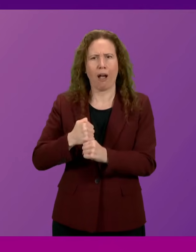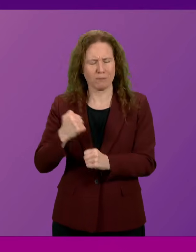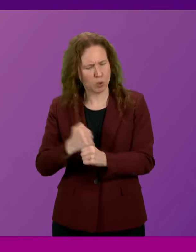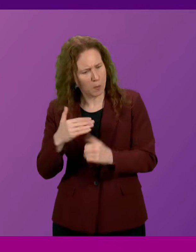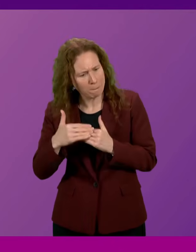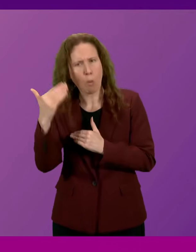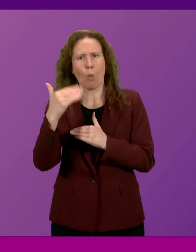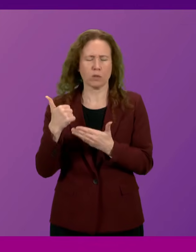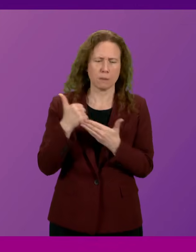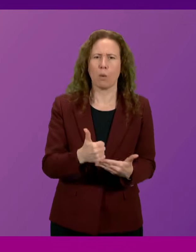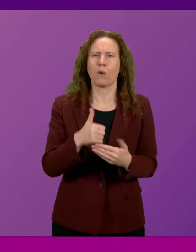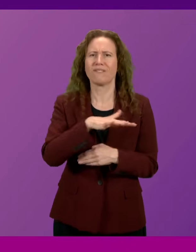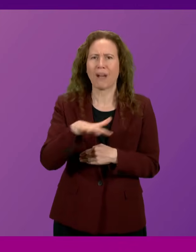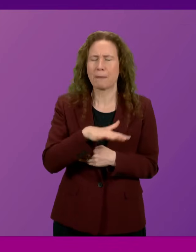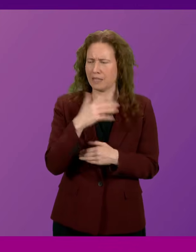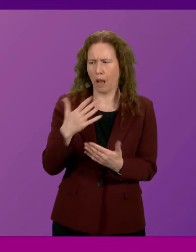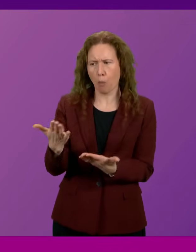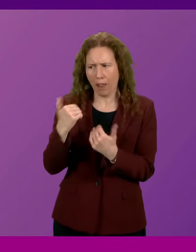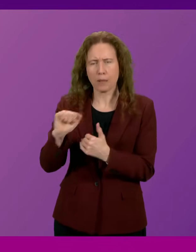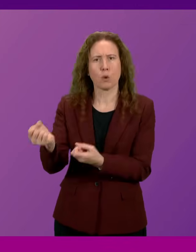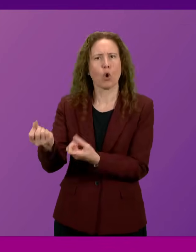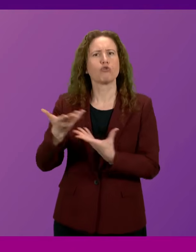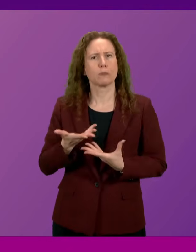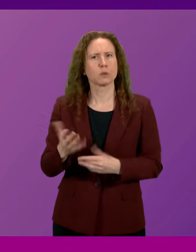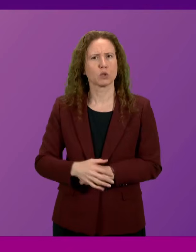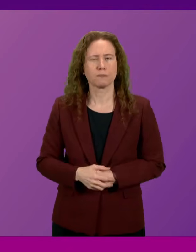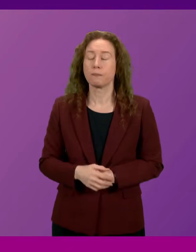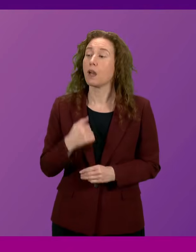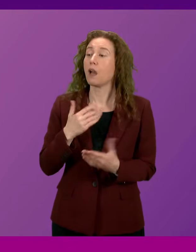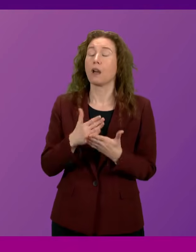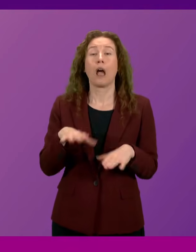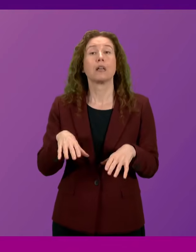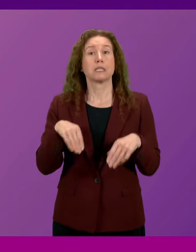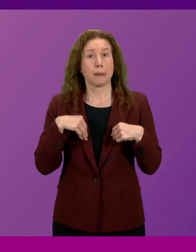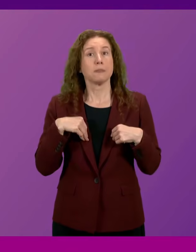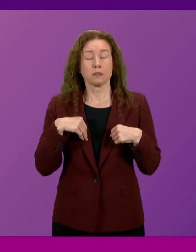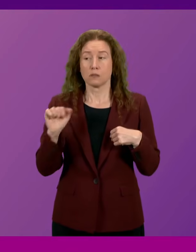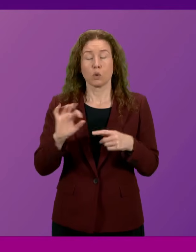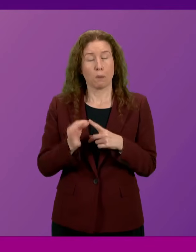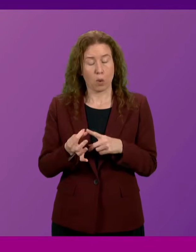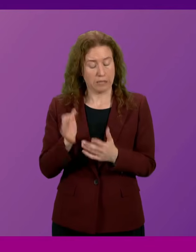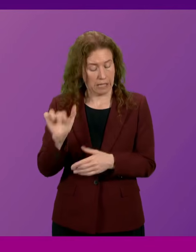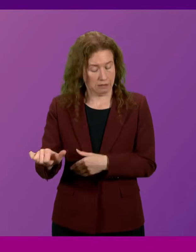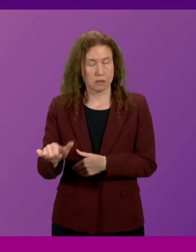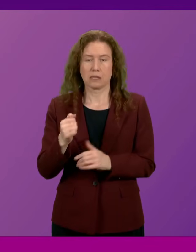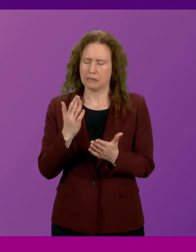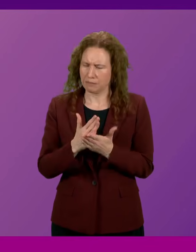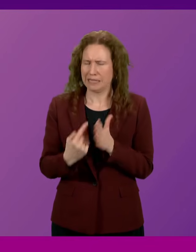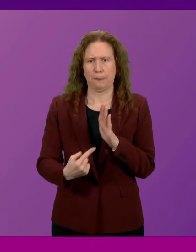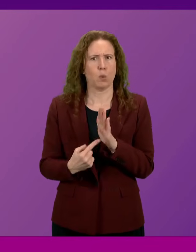and I very much welcome her contribution to that. I accept her points about the importance of the